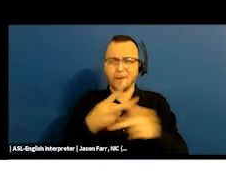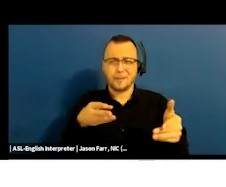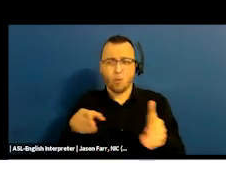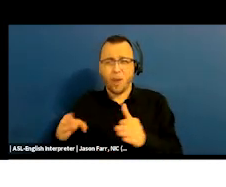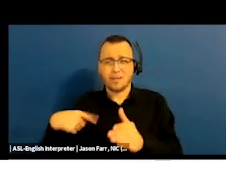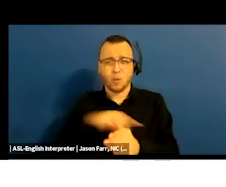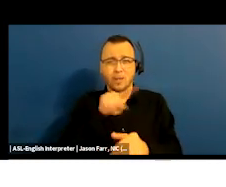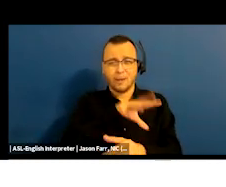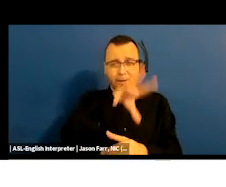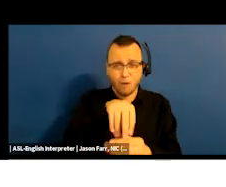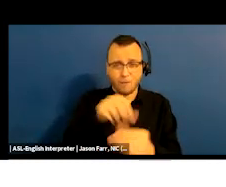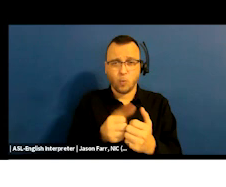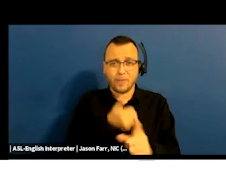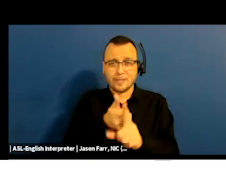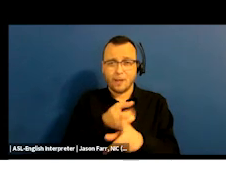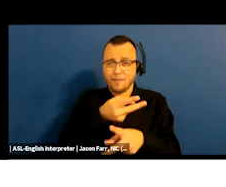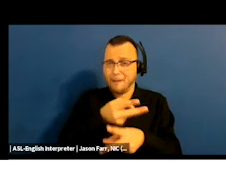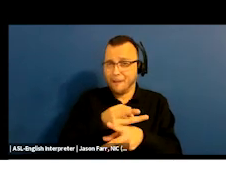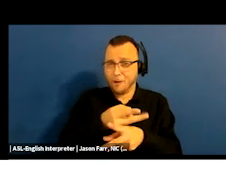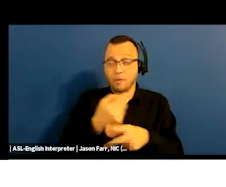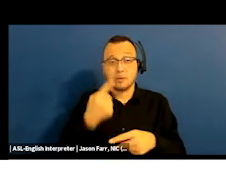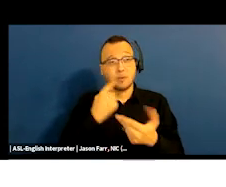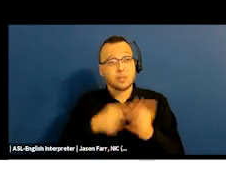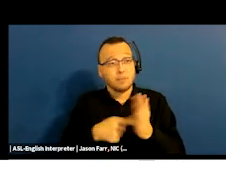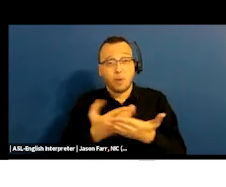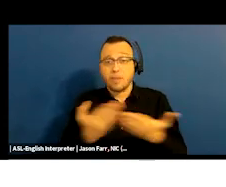especially when they are having difficulties?